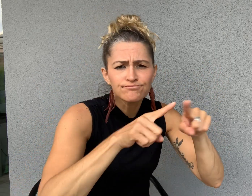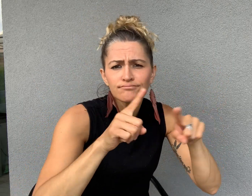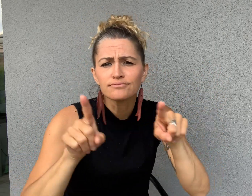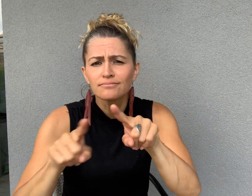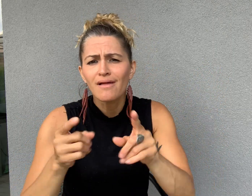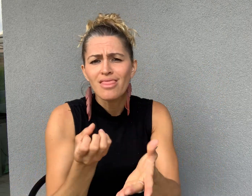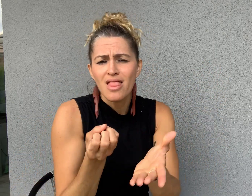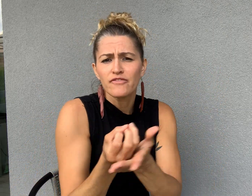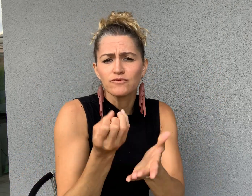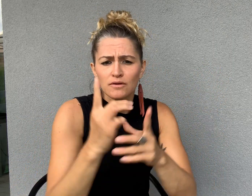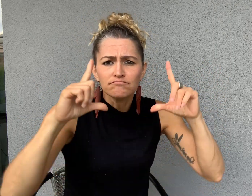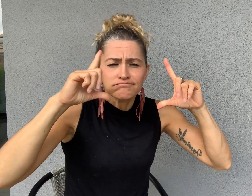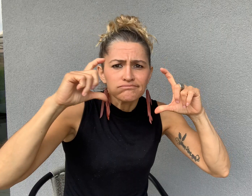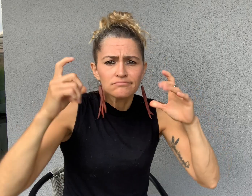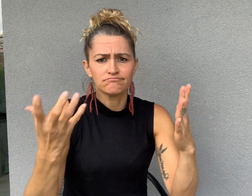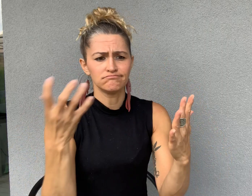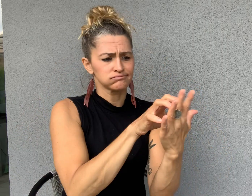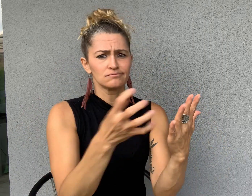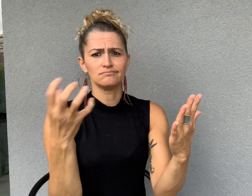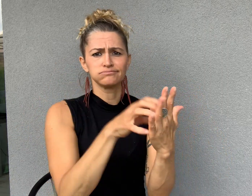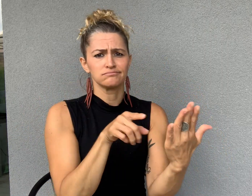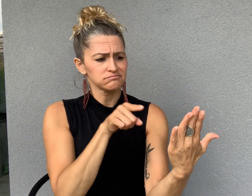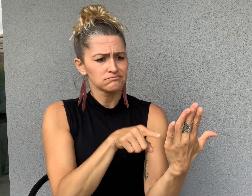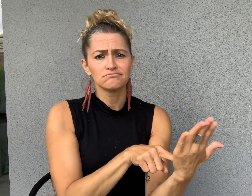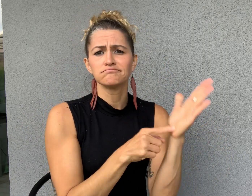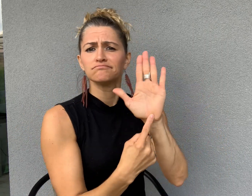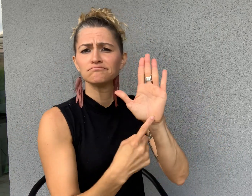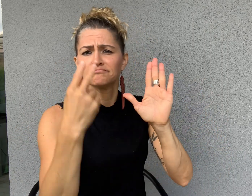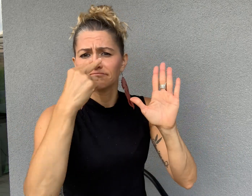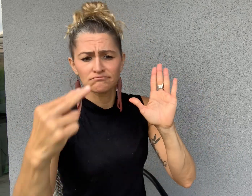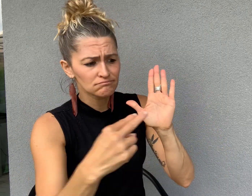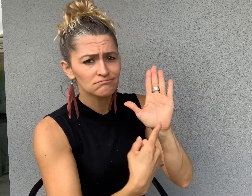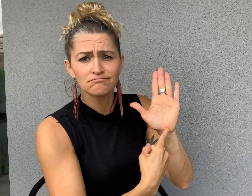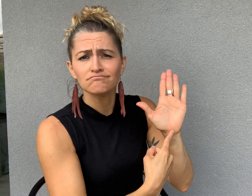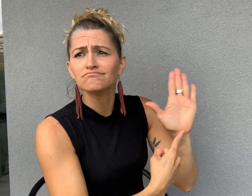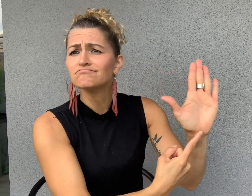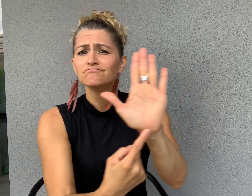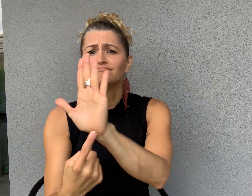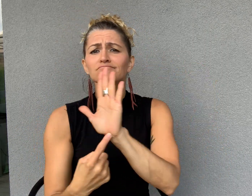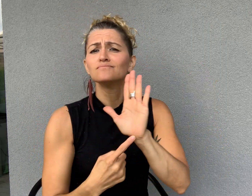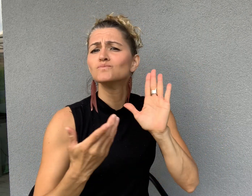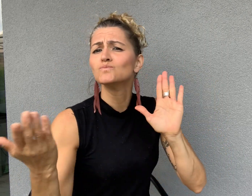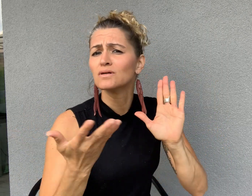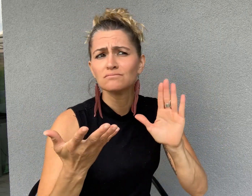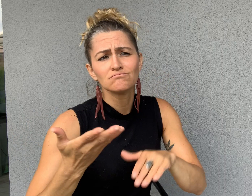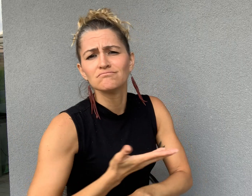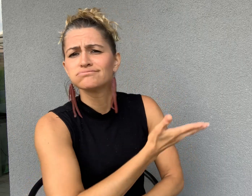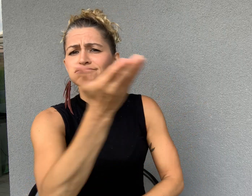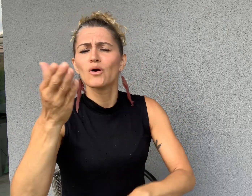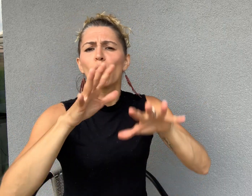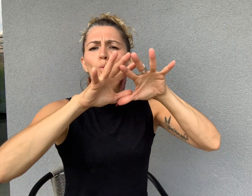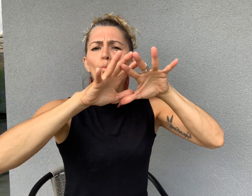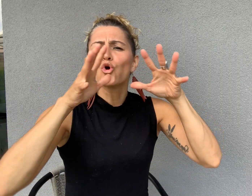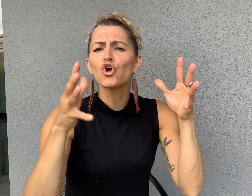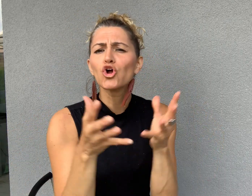three infographics that demonstrate where there is legal